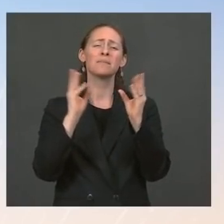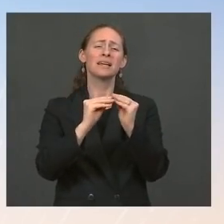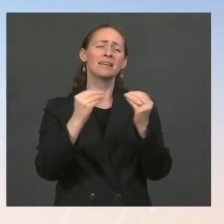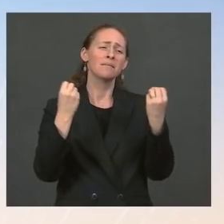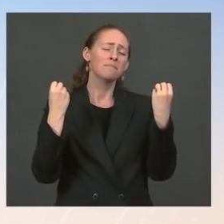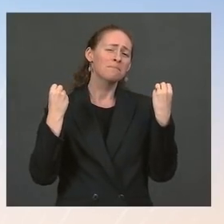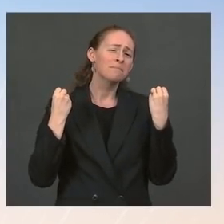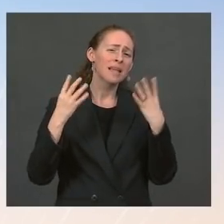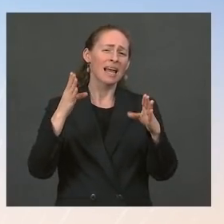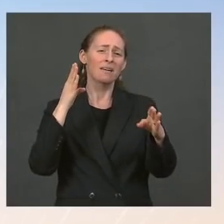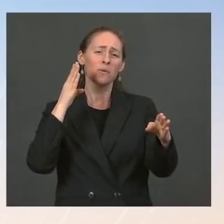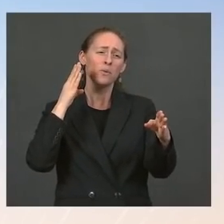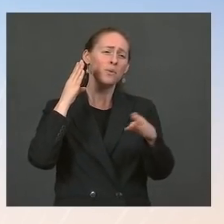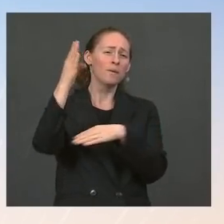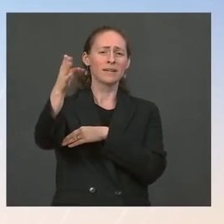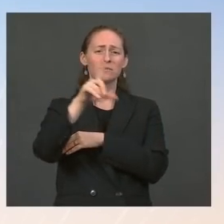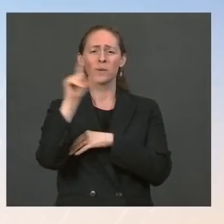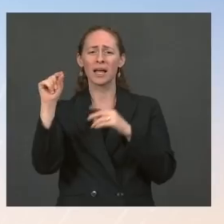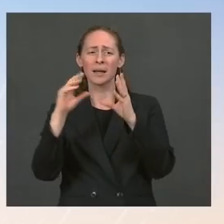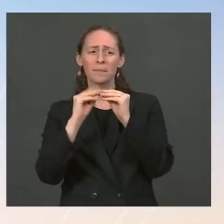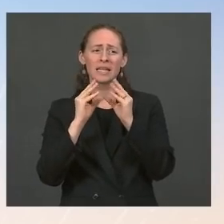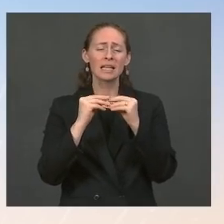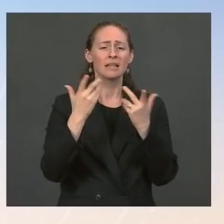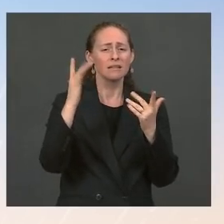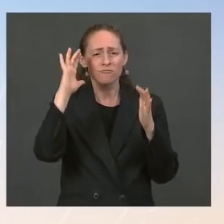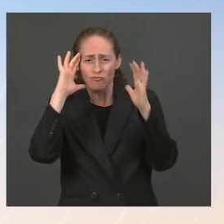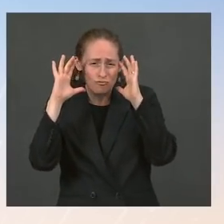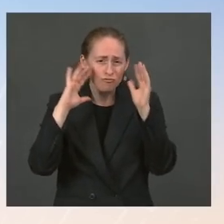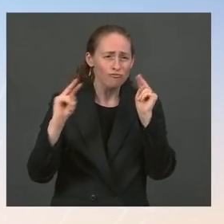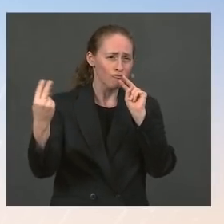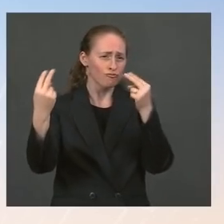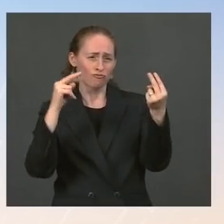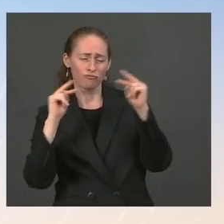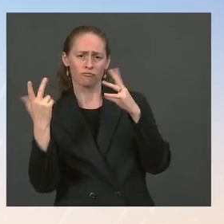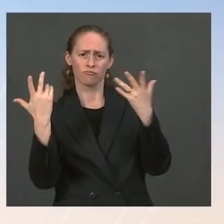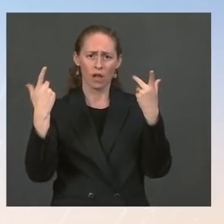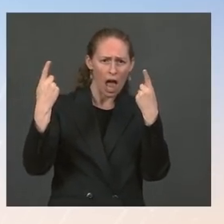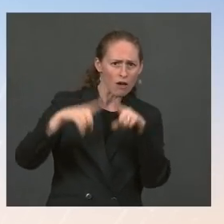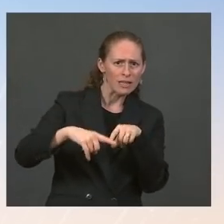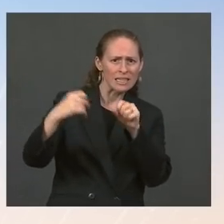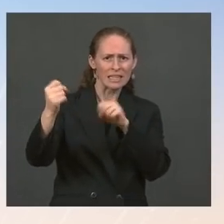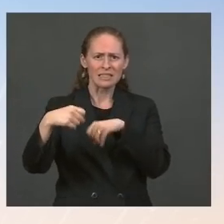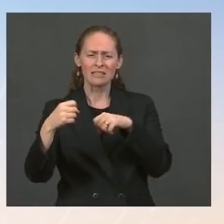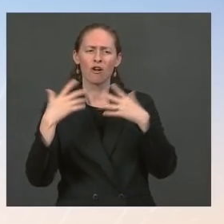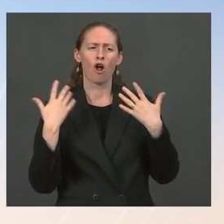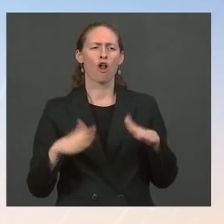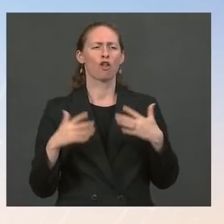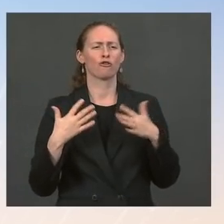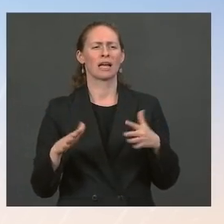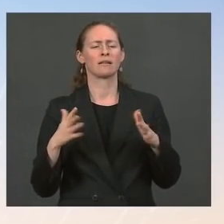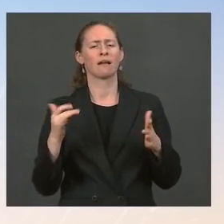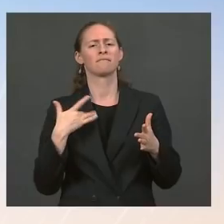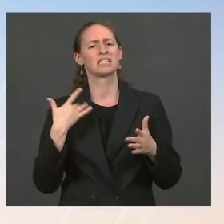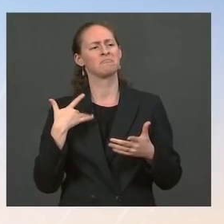to understand where they're coming from, to reach consensus. And we are at a point where we feel an urgency